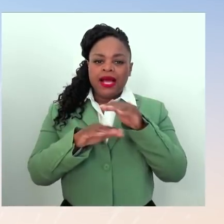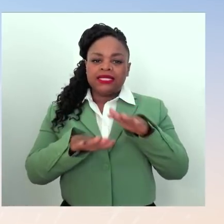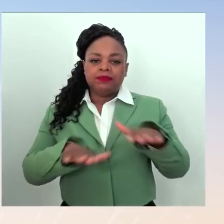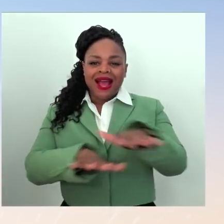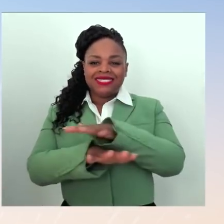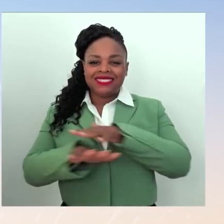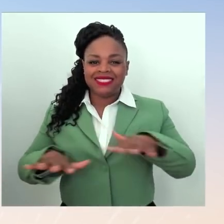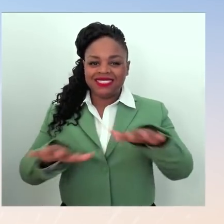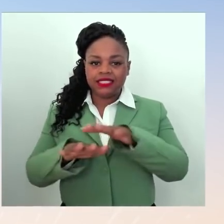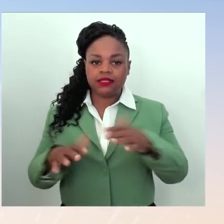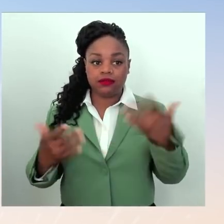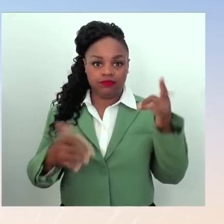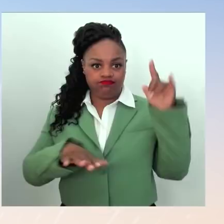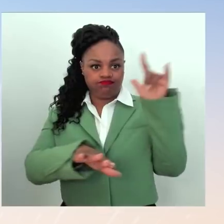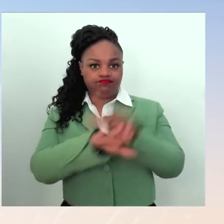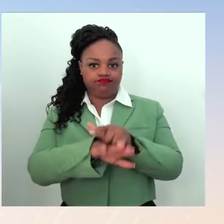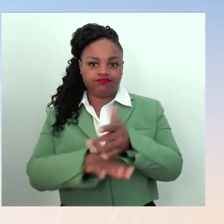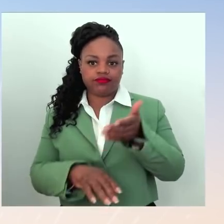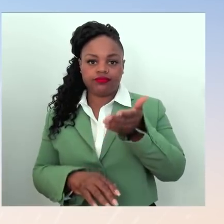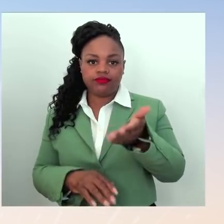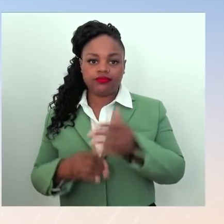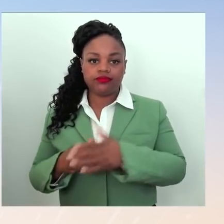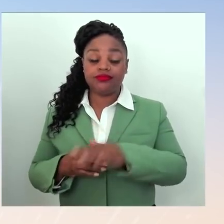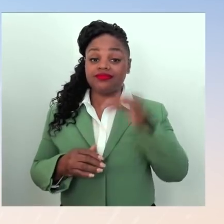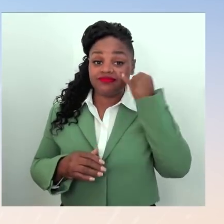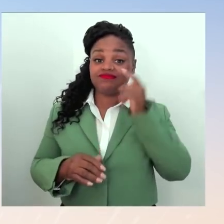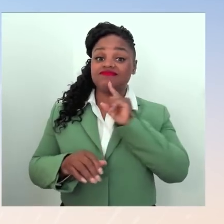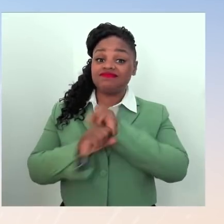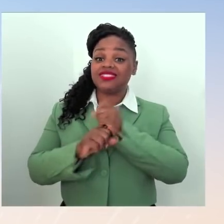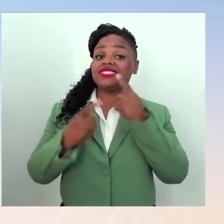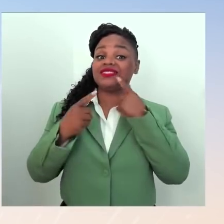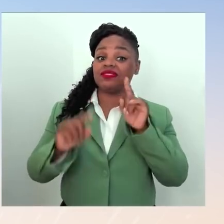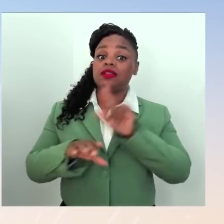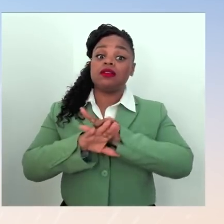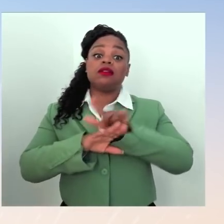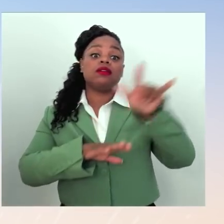can speak to this more intensively. But we're looking at all of those factors.